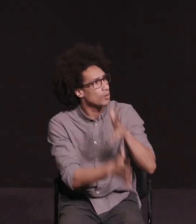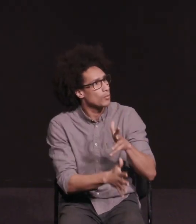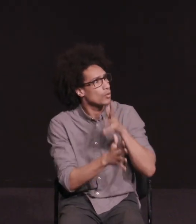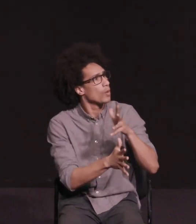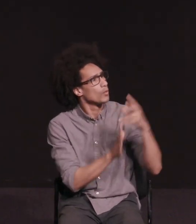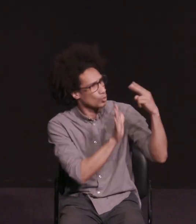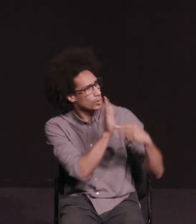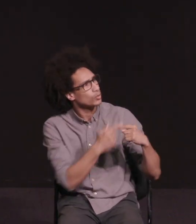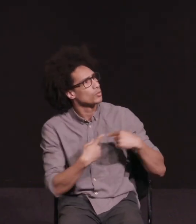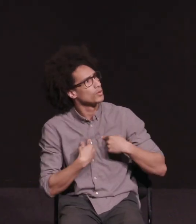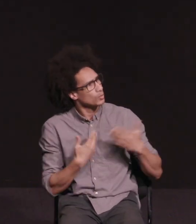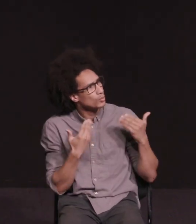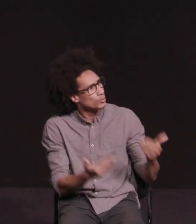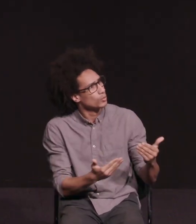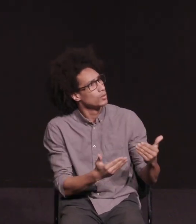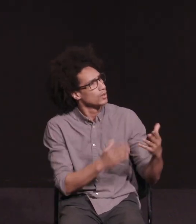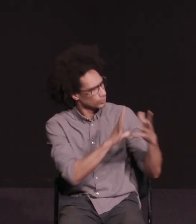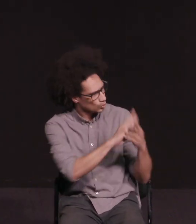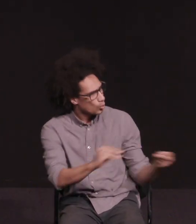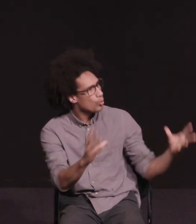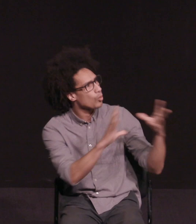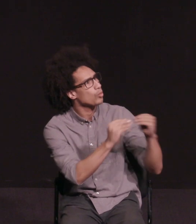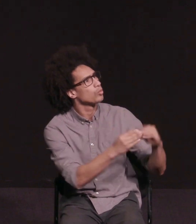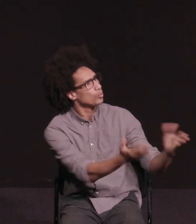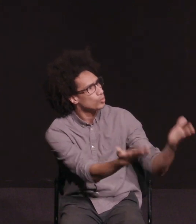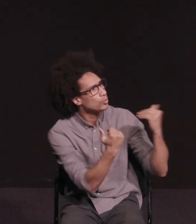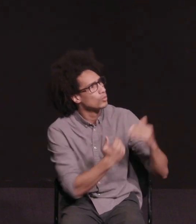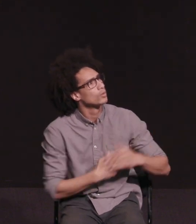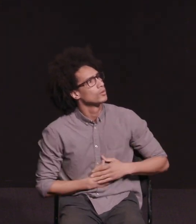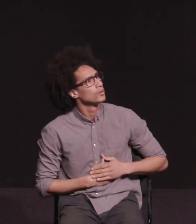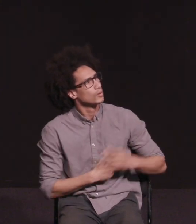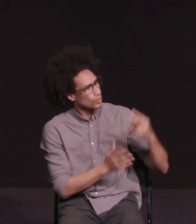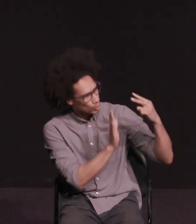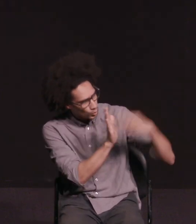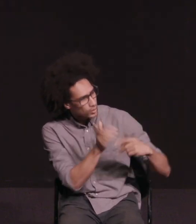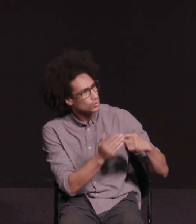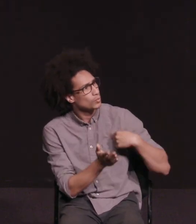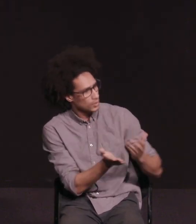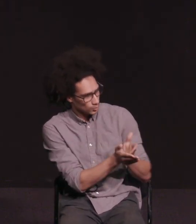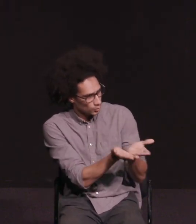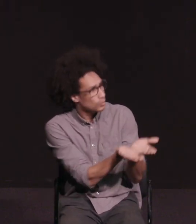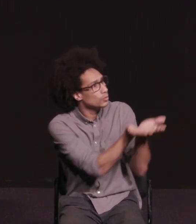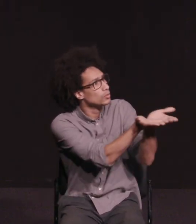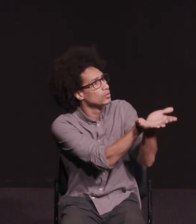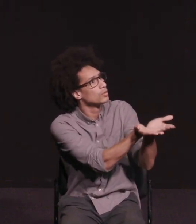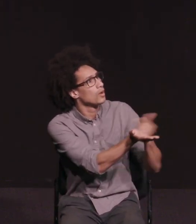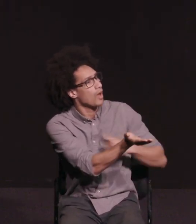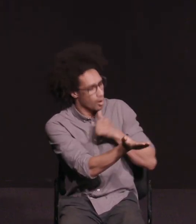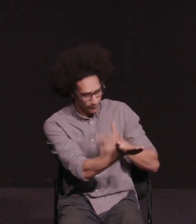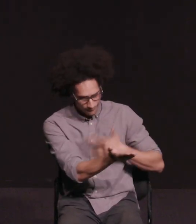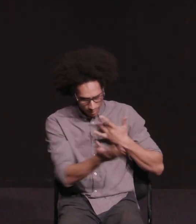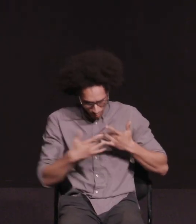Tell the stories, too. Nana, Nana, read to me so I won't feel so blue.